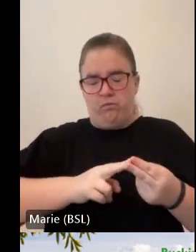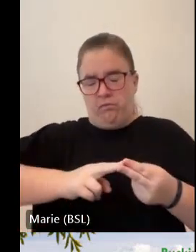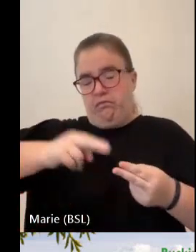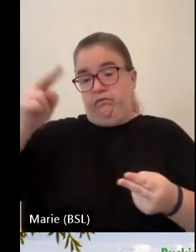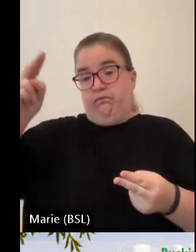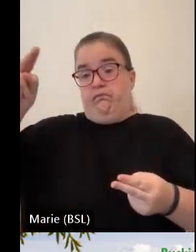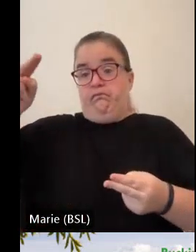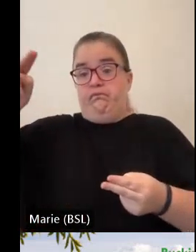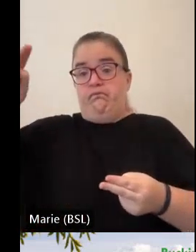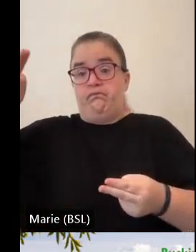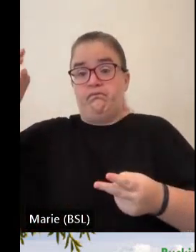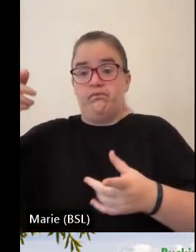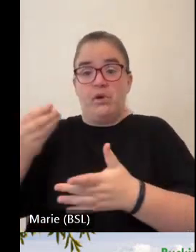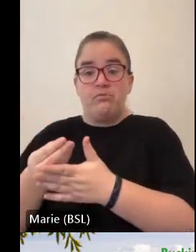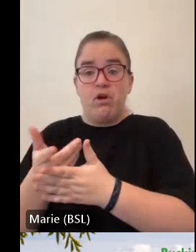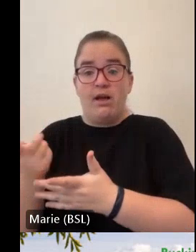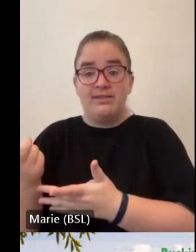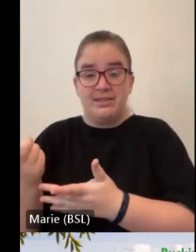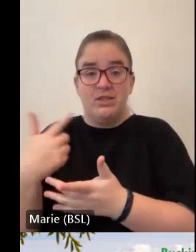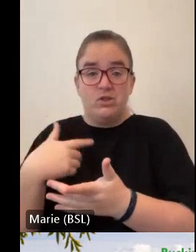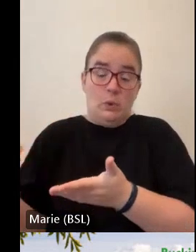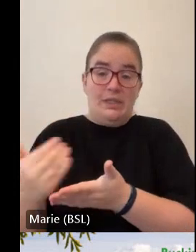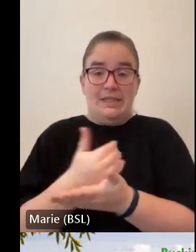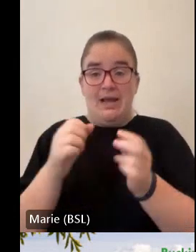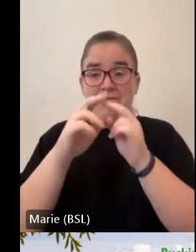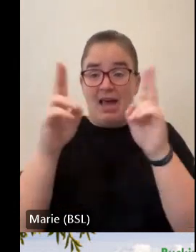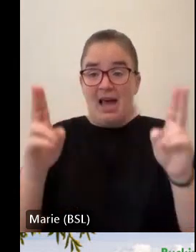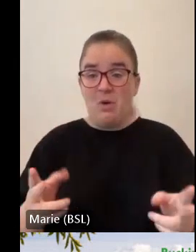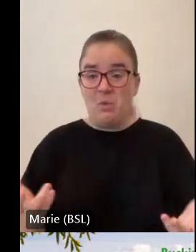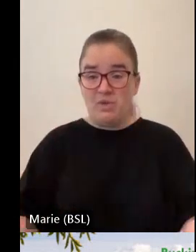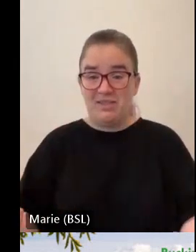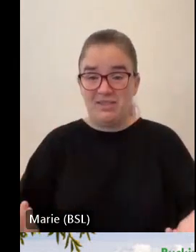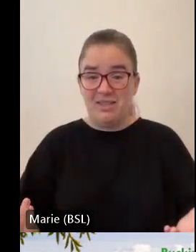completely and utterly astronomical unreasonable figure